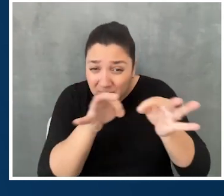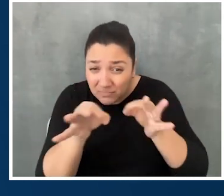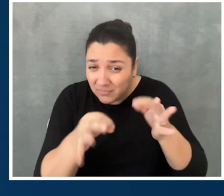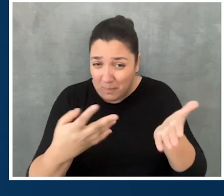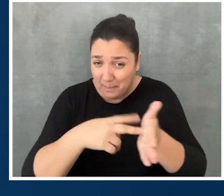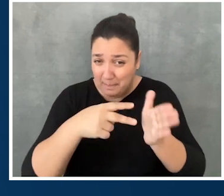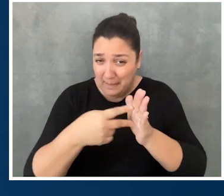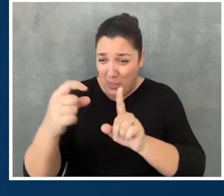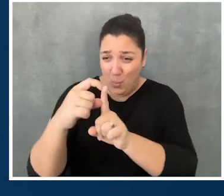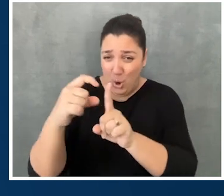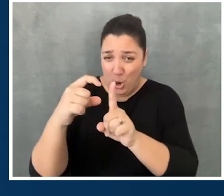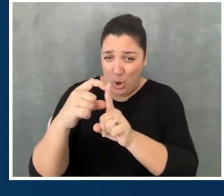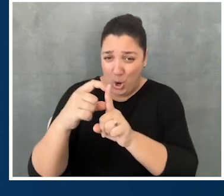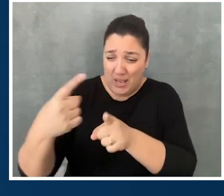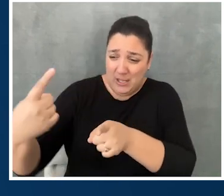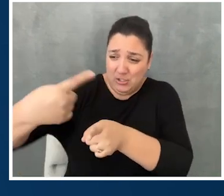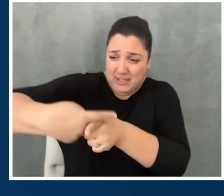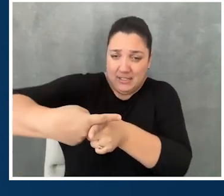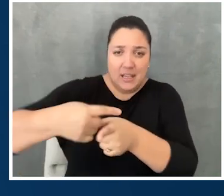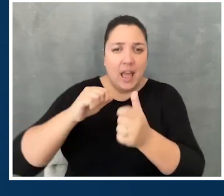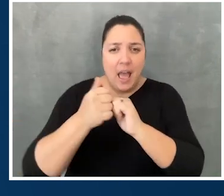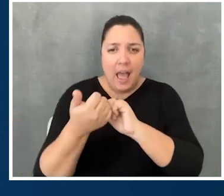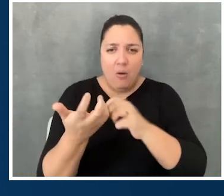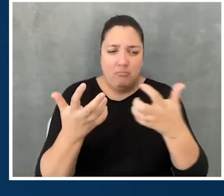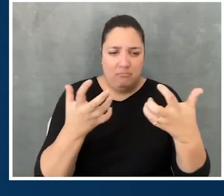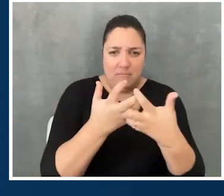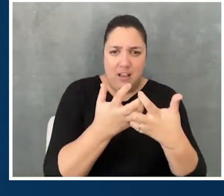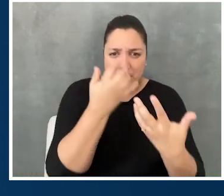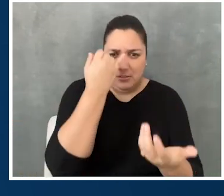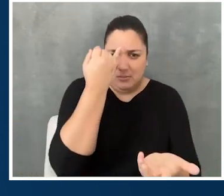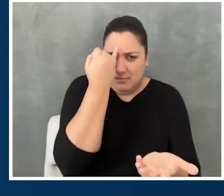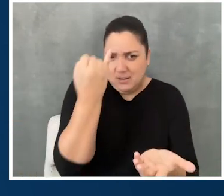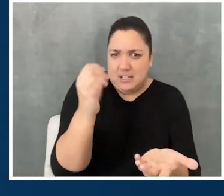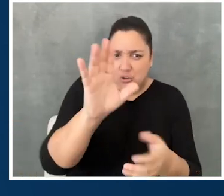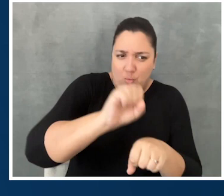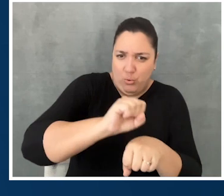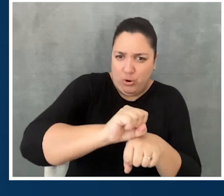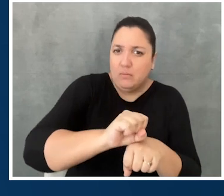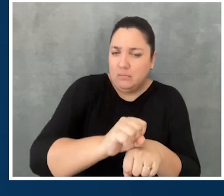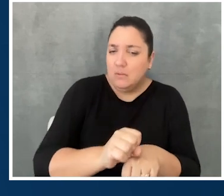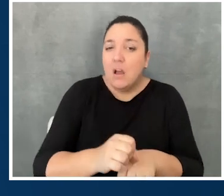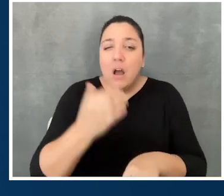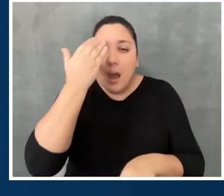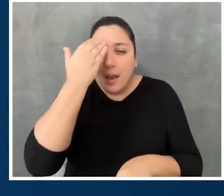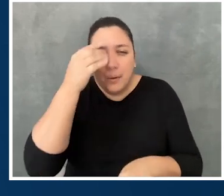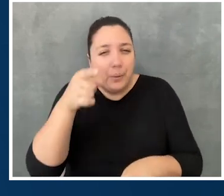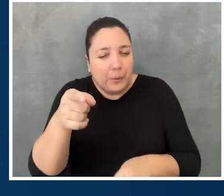what intersectionality is and how it applies to the work that we're doing? I know you gave a little bit of that description,